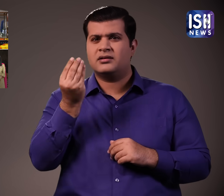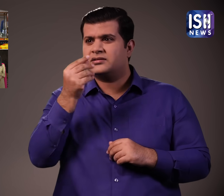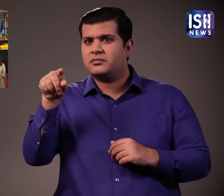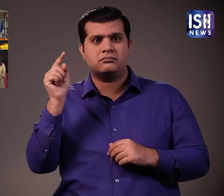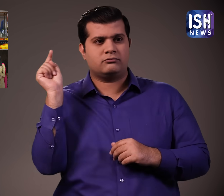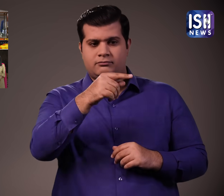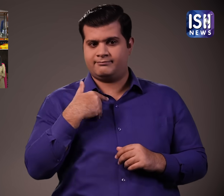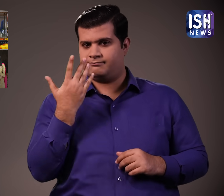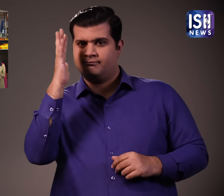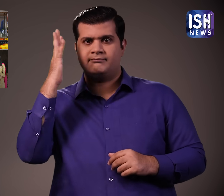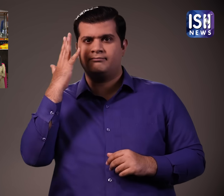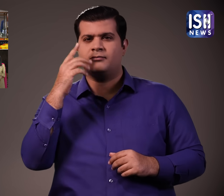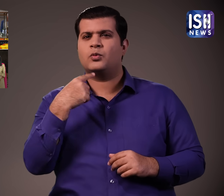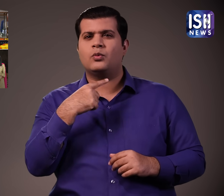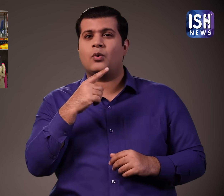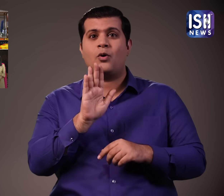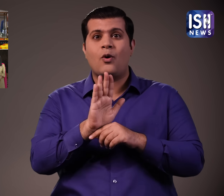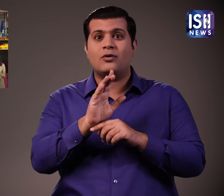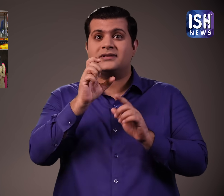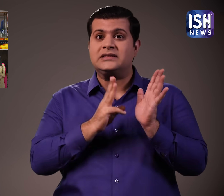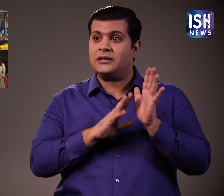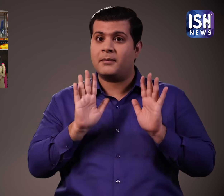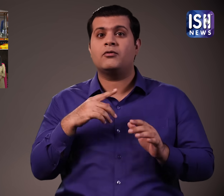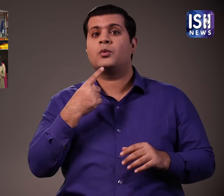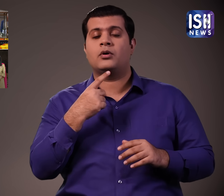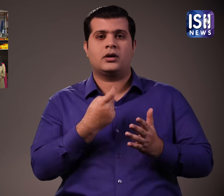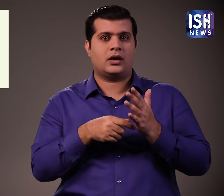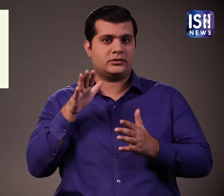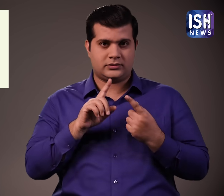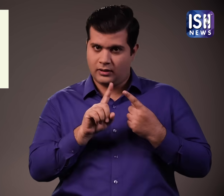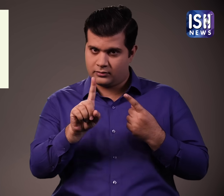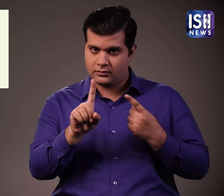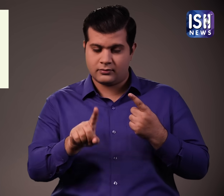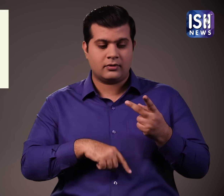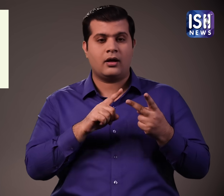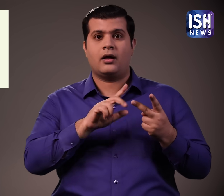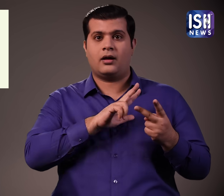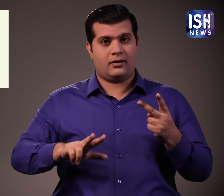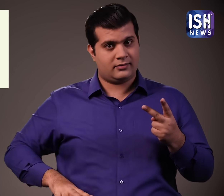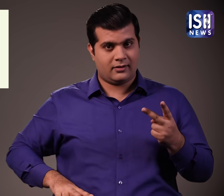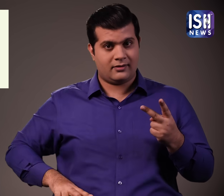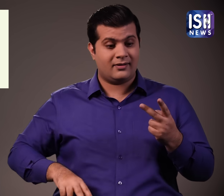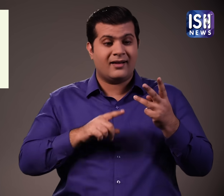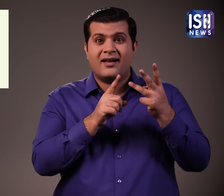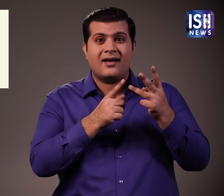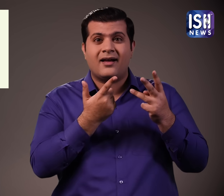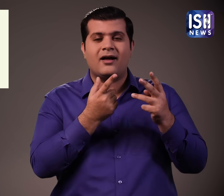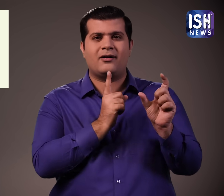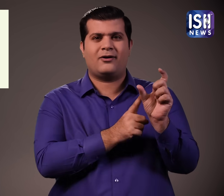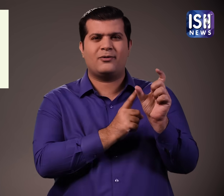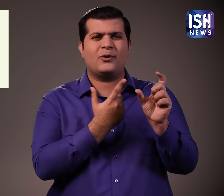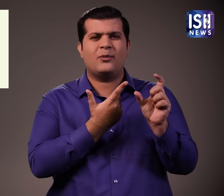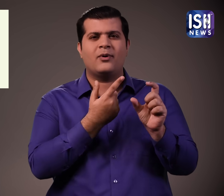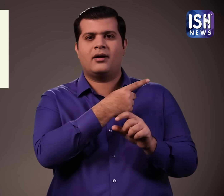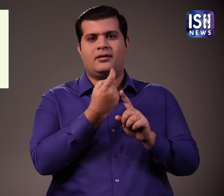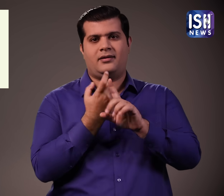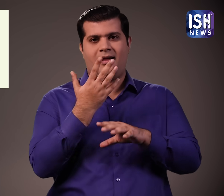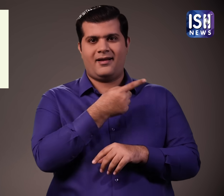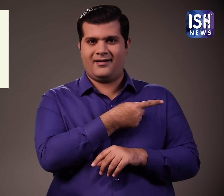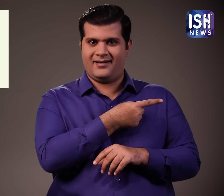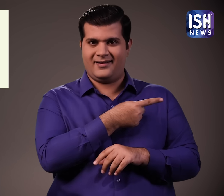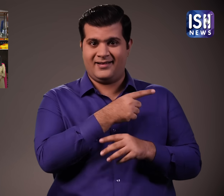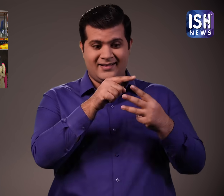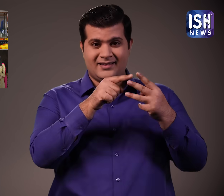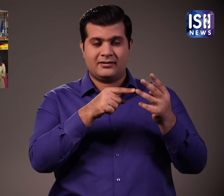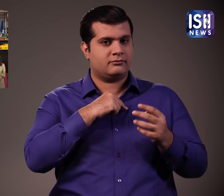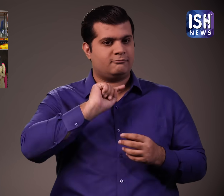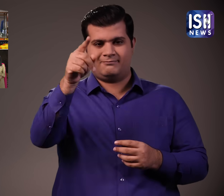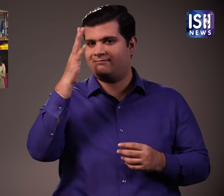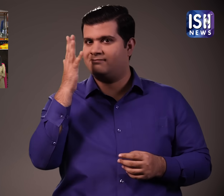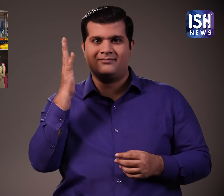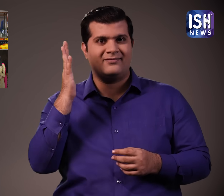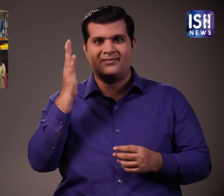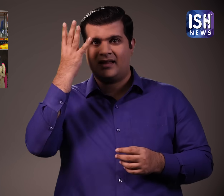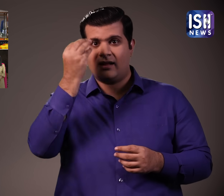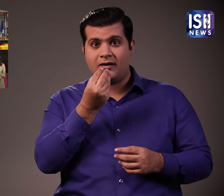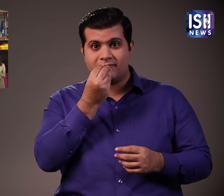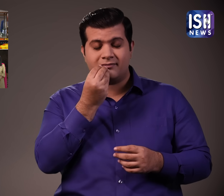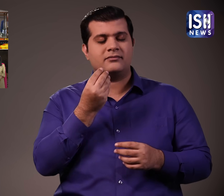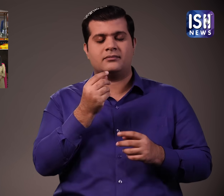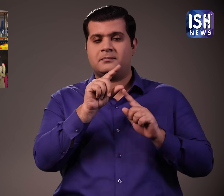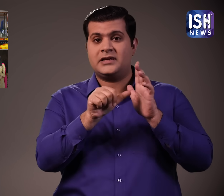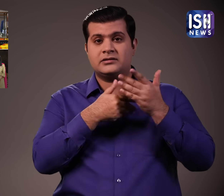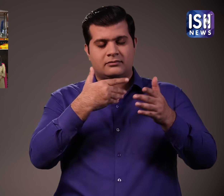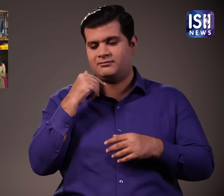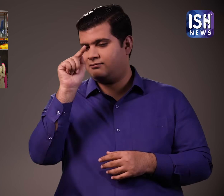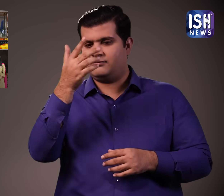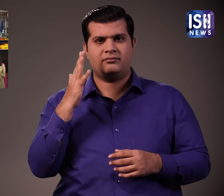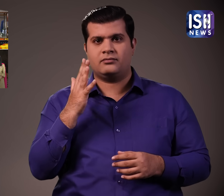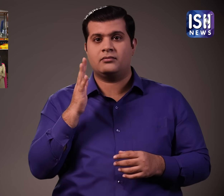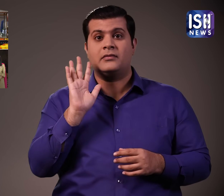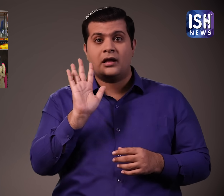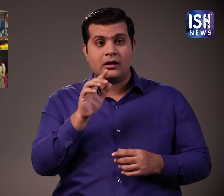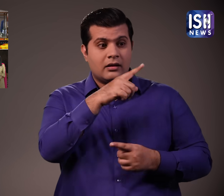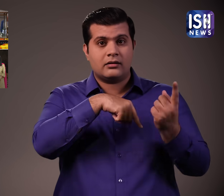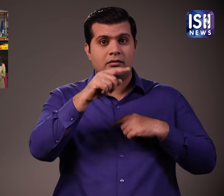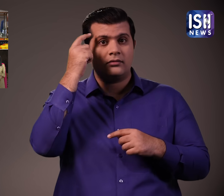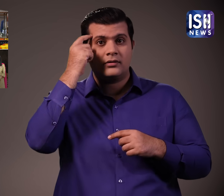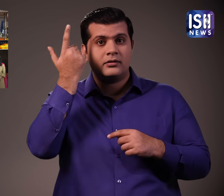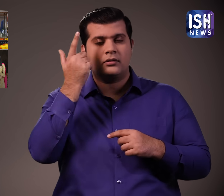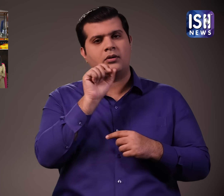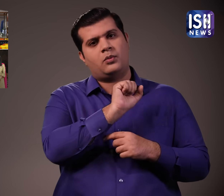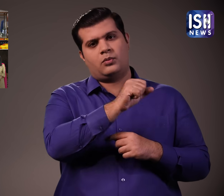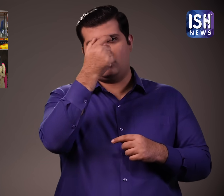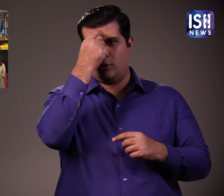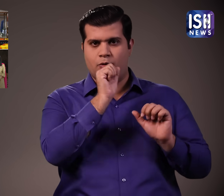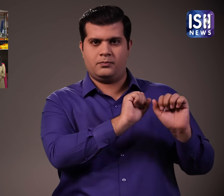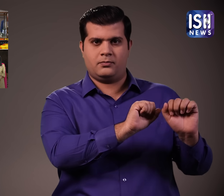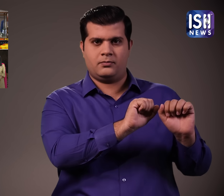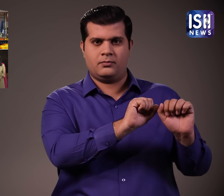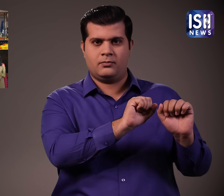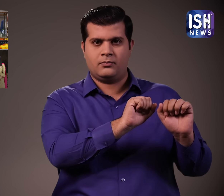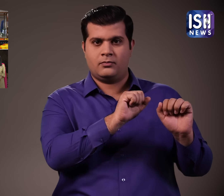"If Congress Chief Ministers such as from Rajasthan and Karnataka and Kerala Chief Minister boycott the event, it is their problem.